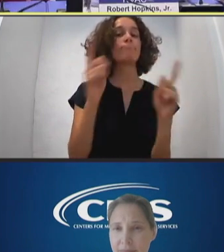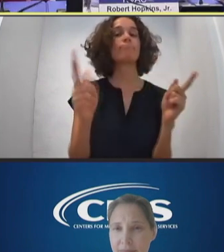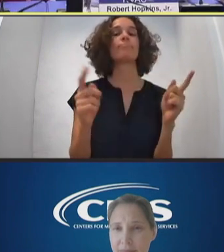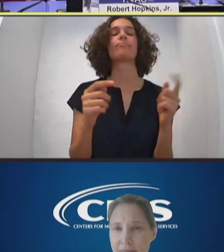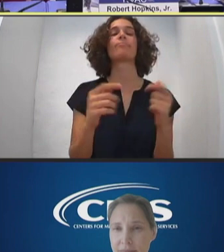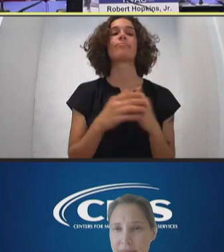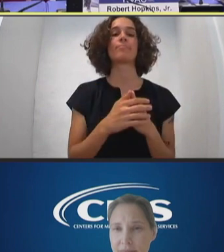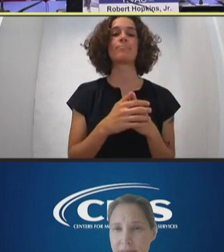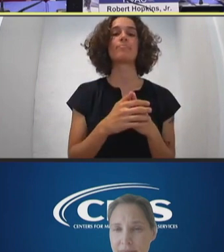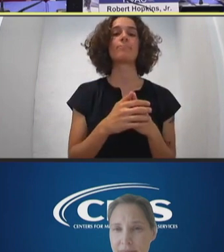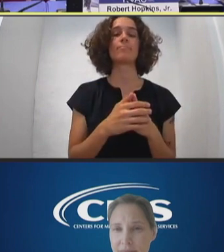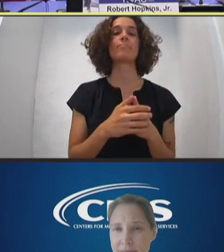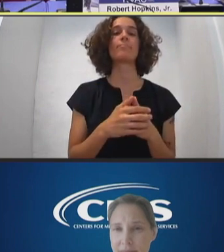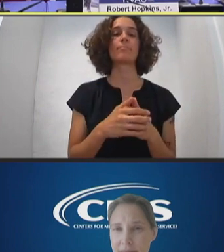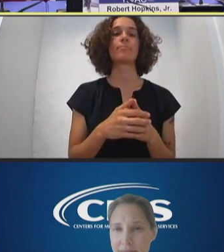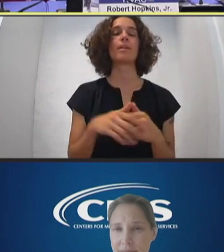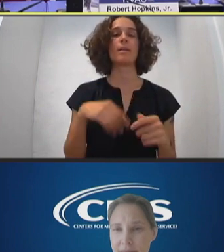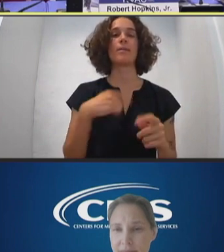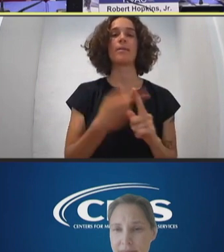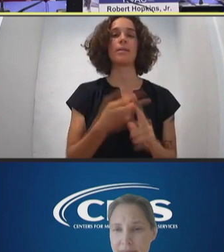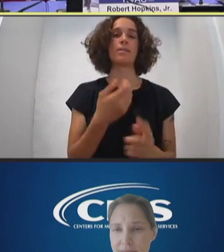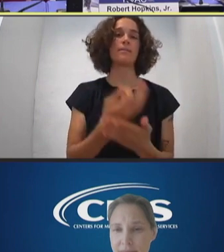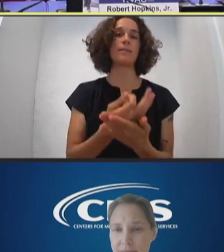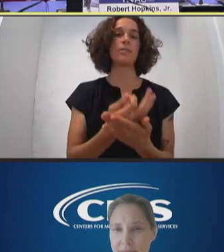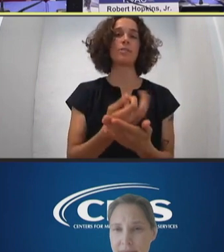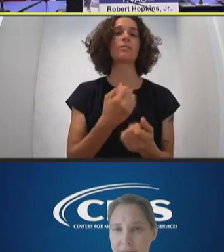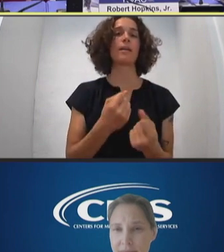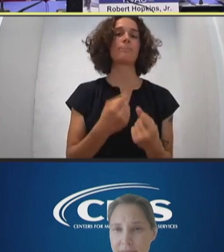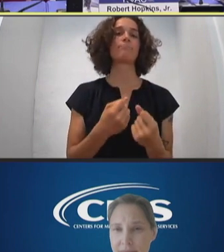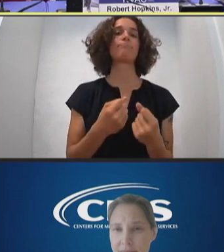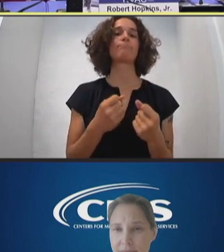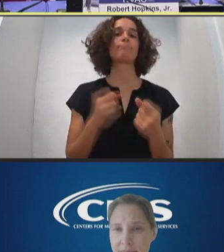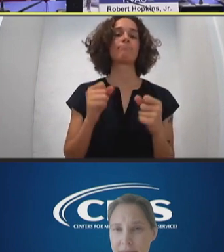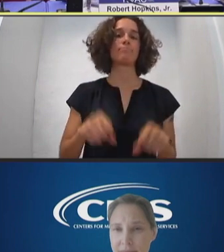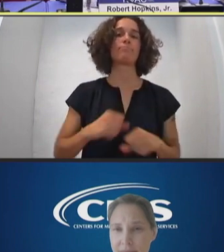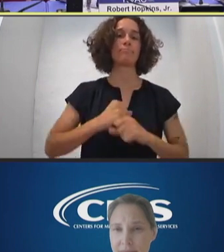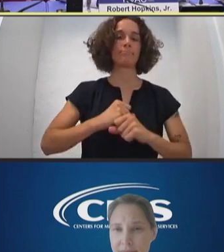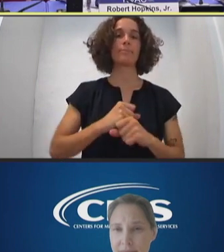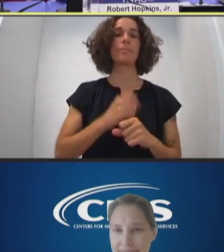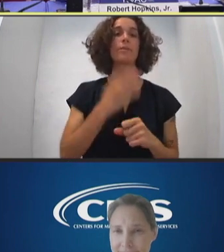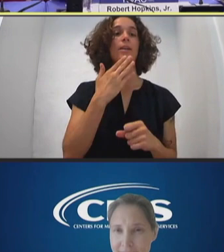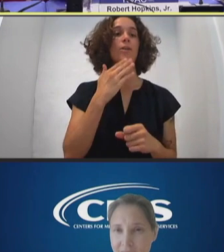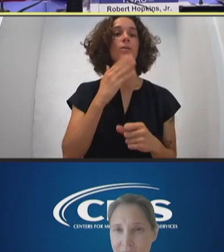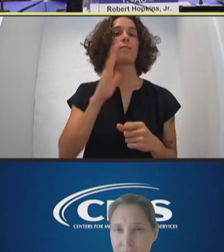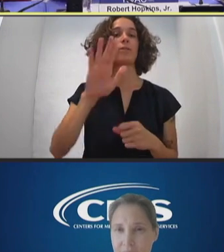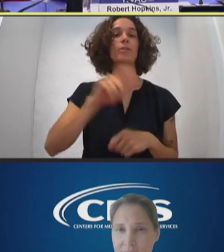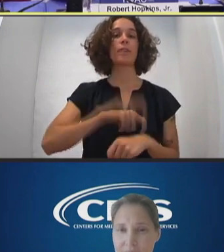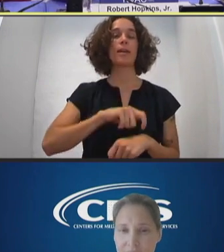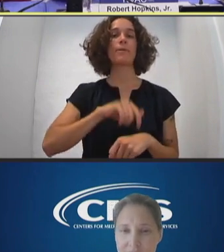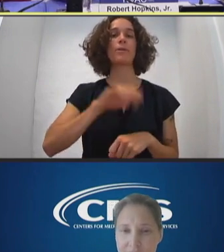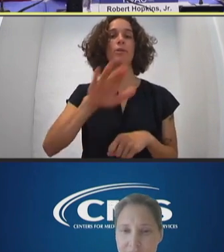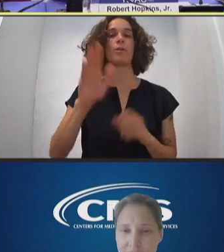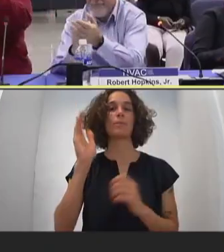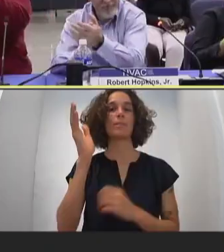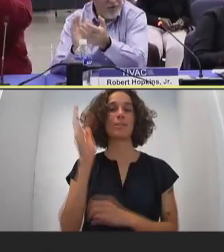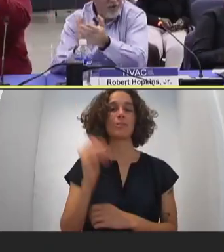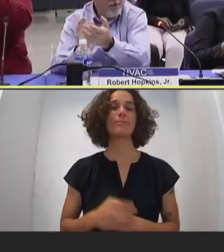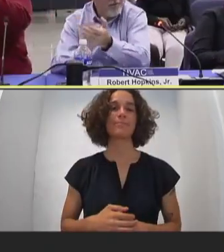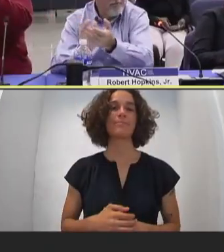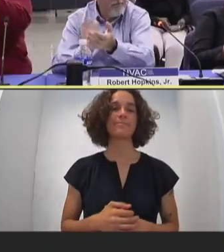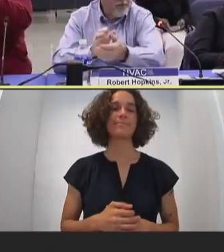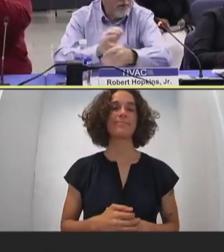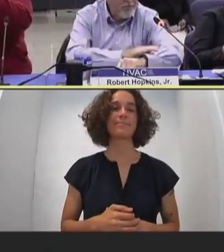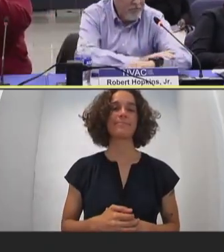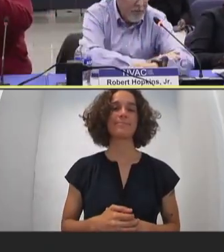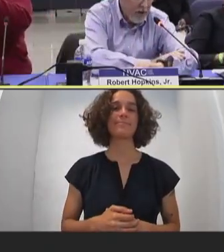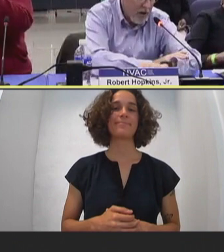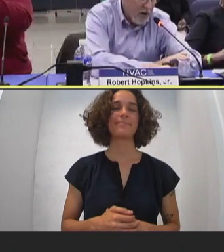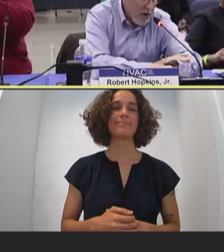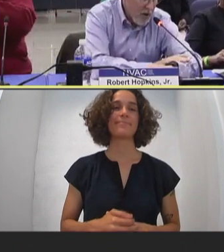with -- financially whole. And thank you all for your time and your presentations.